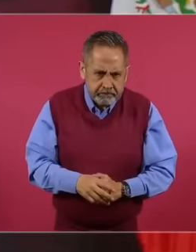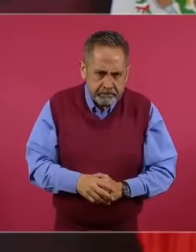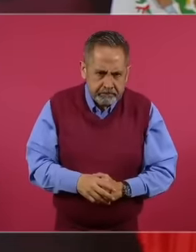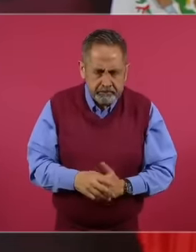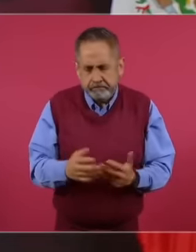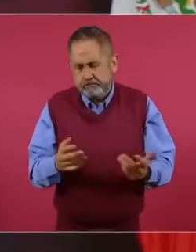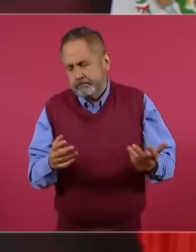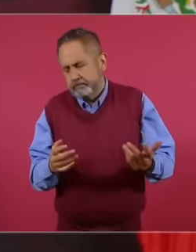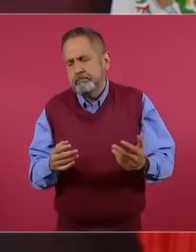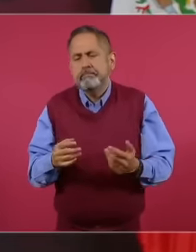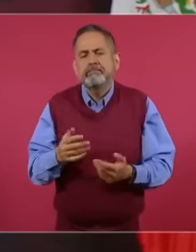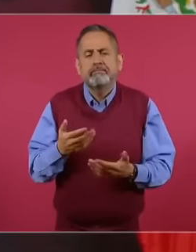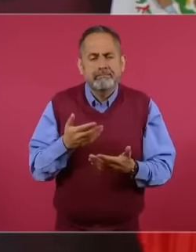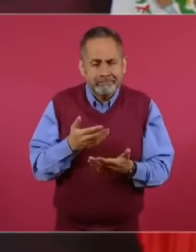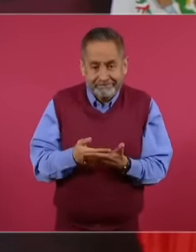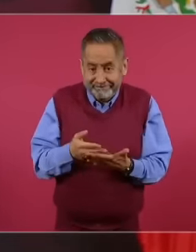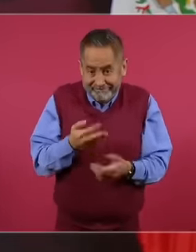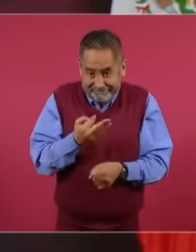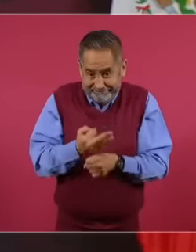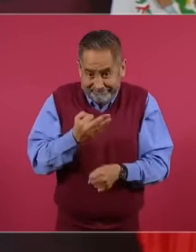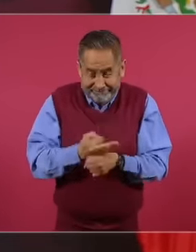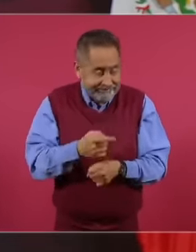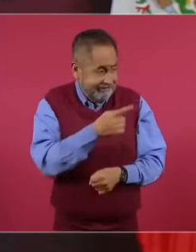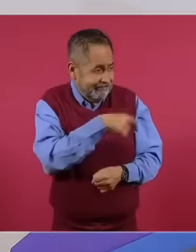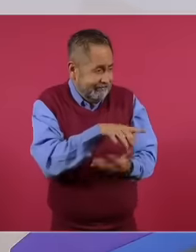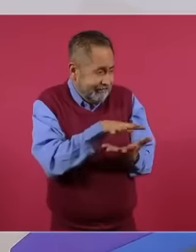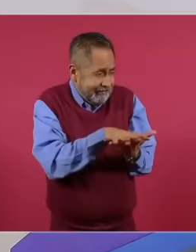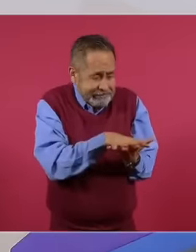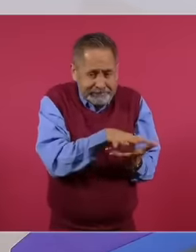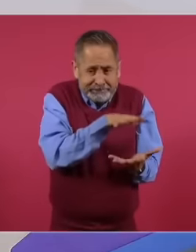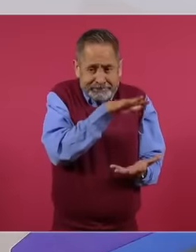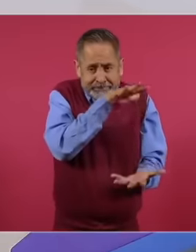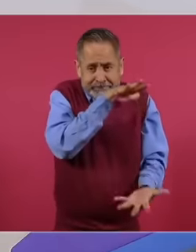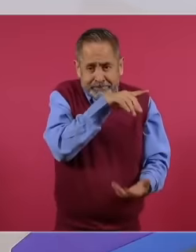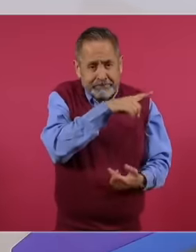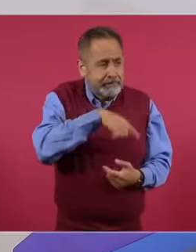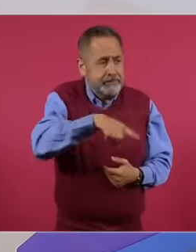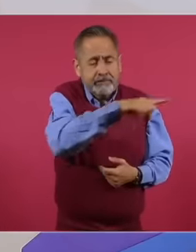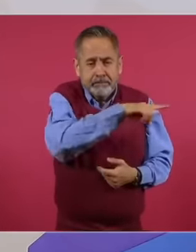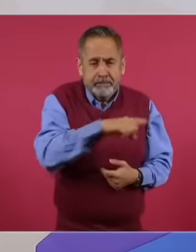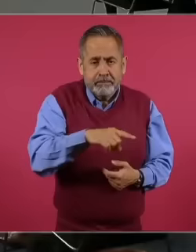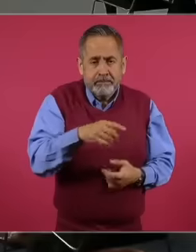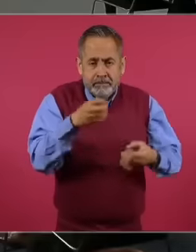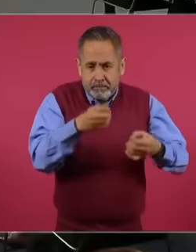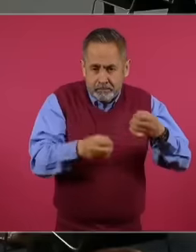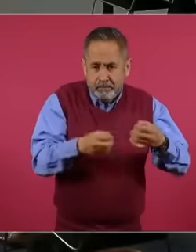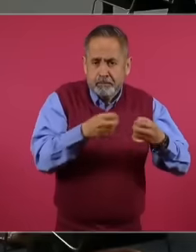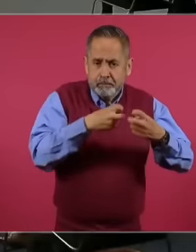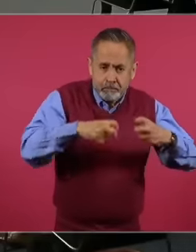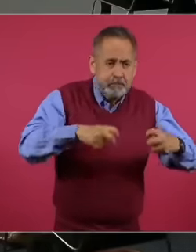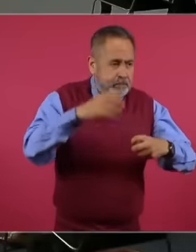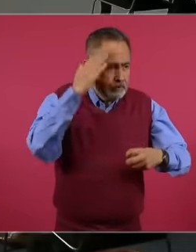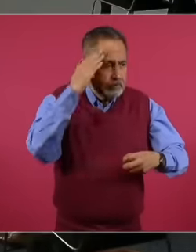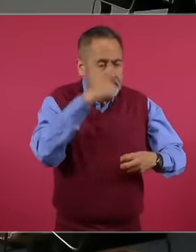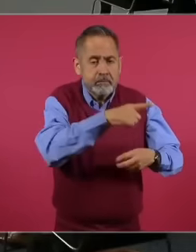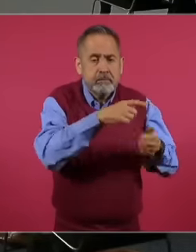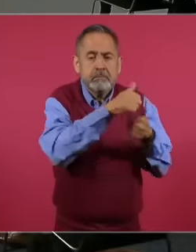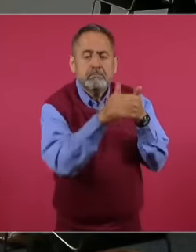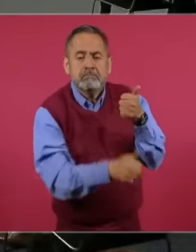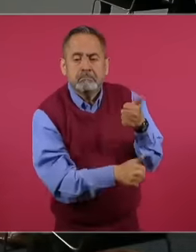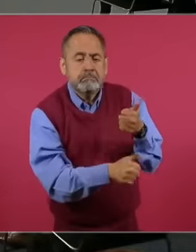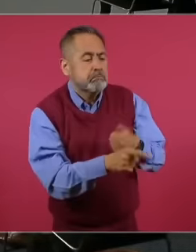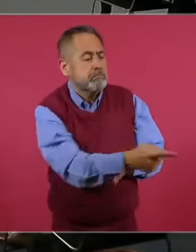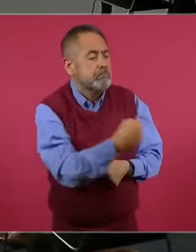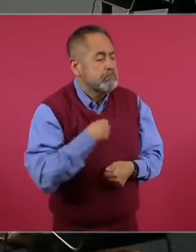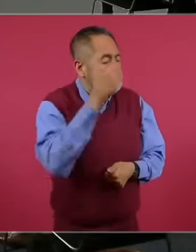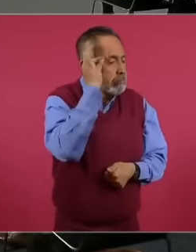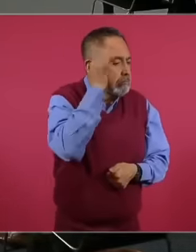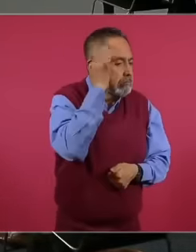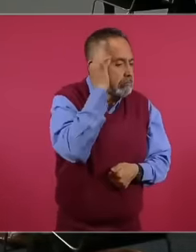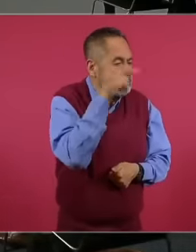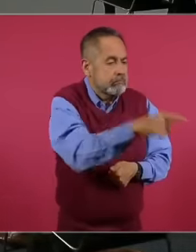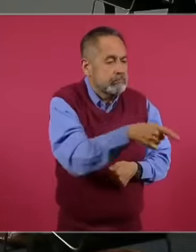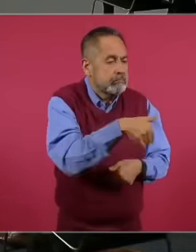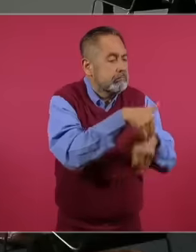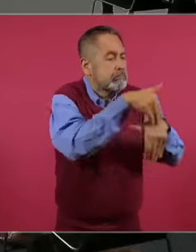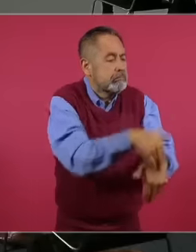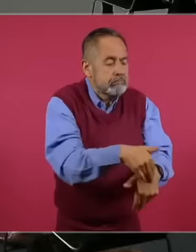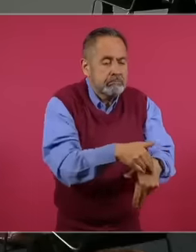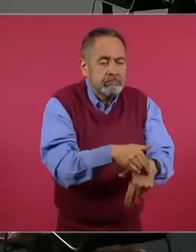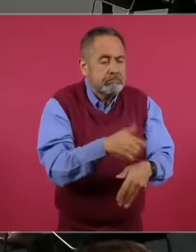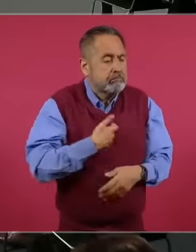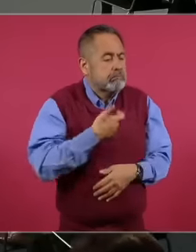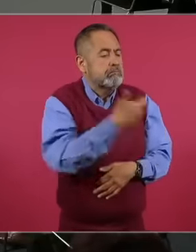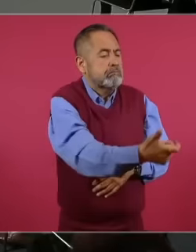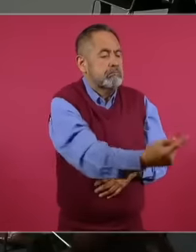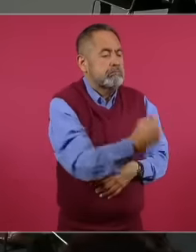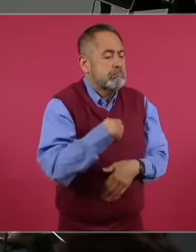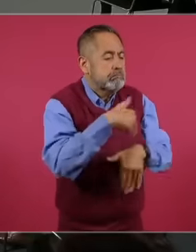currently the majority of these members of the judiciary are at the service